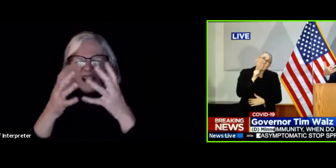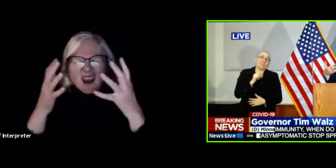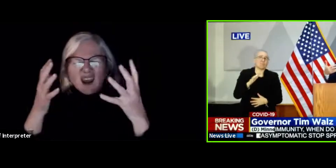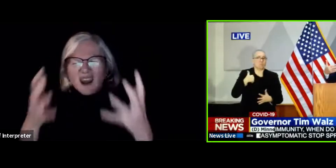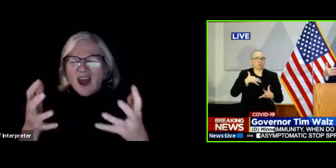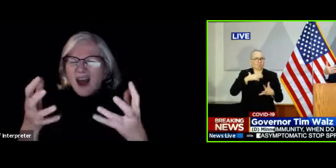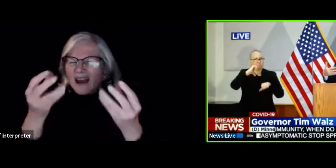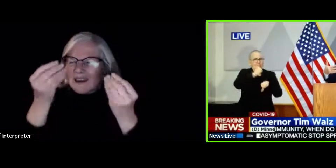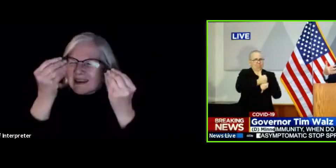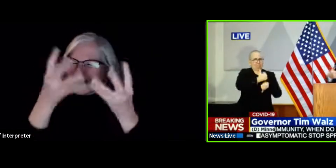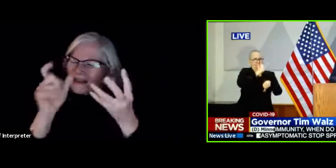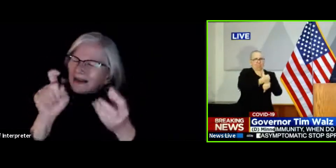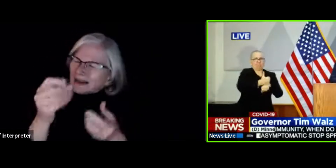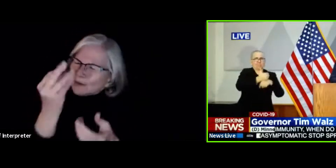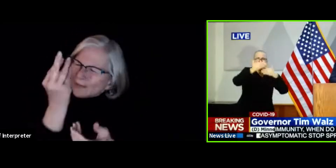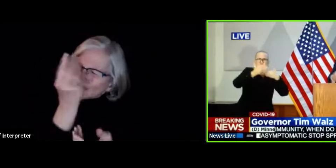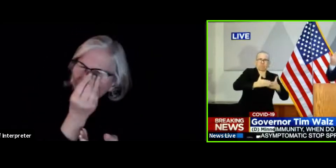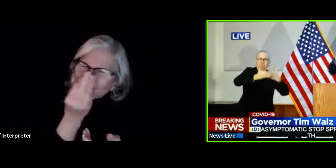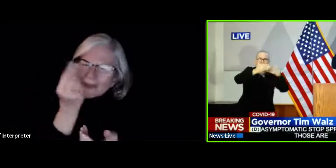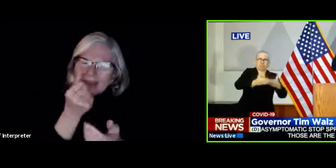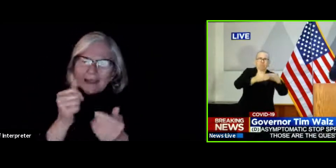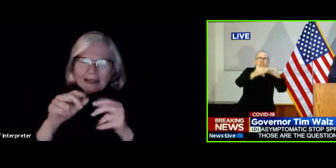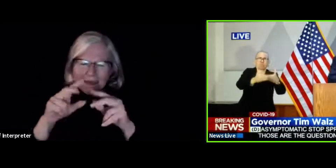START TO DICK INTO WHAT'S NEXT. WITH THAT, QUESTIONS.